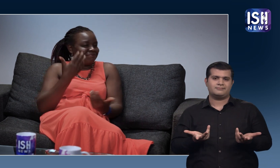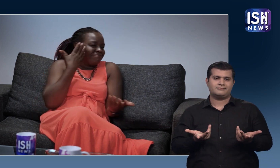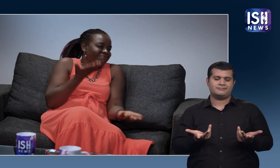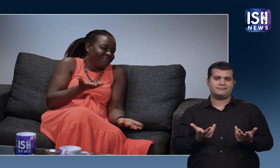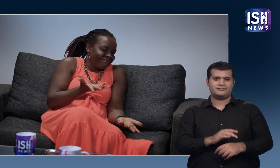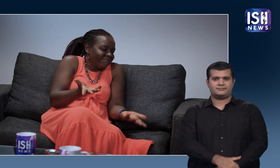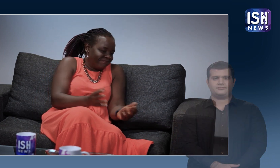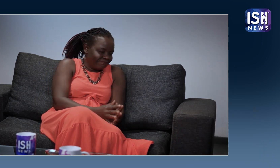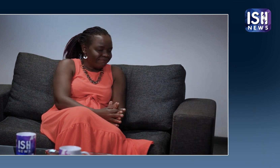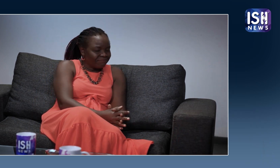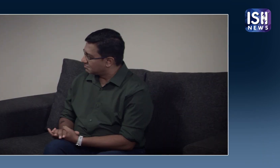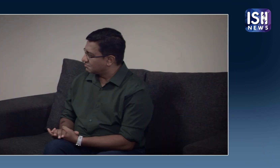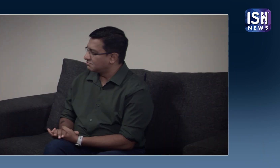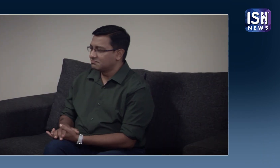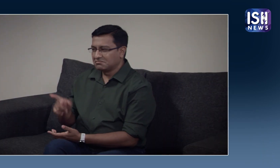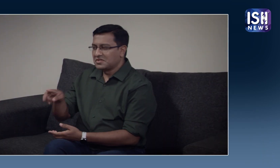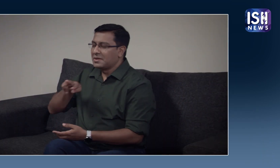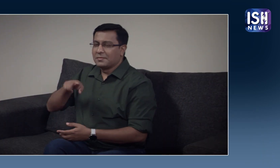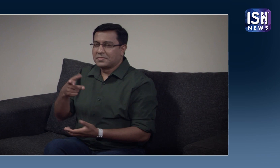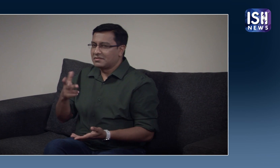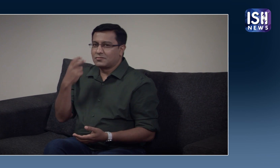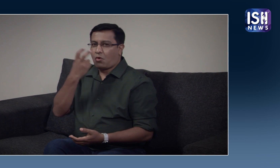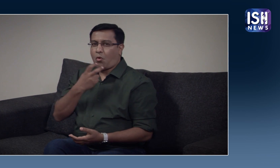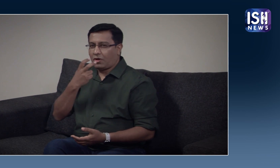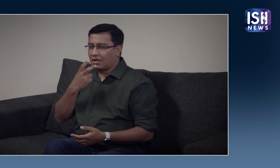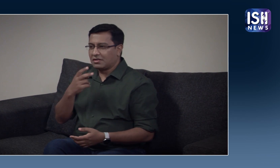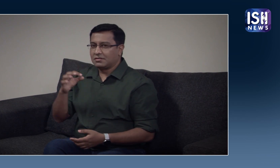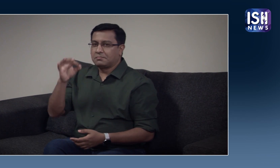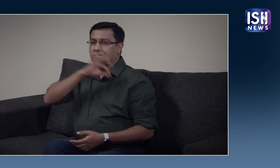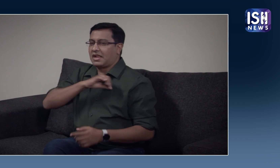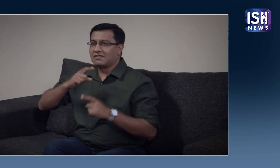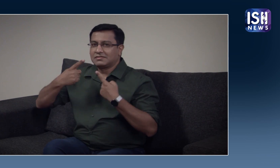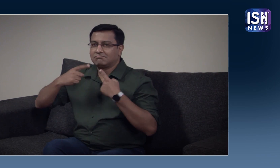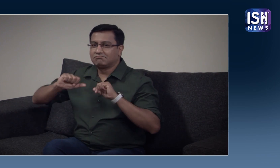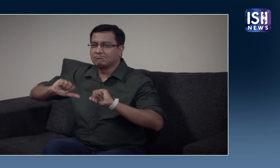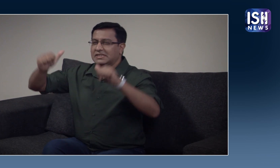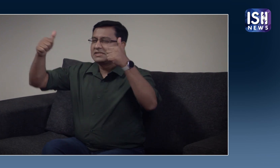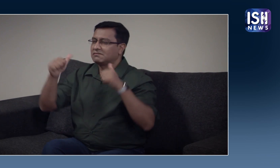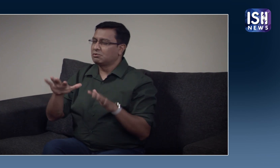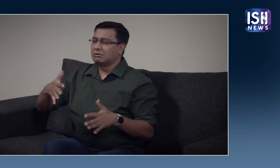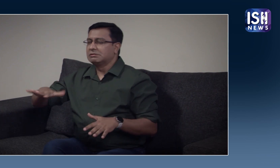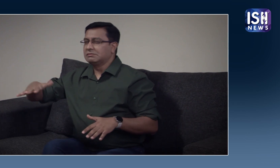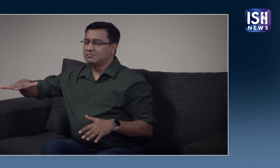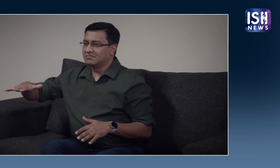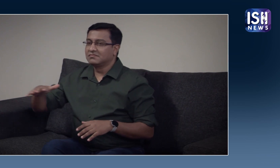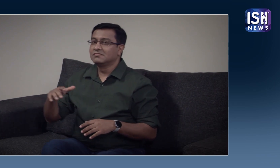Who knows! So this means oralism may not help the Deaf students to be successful.